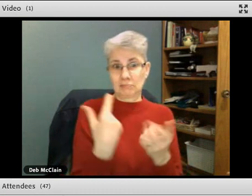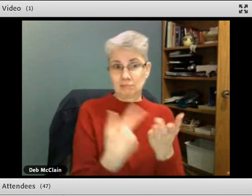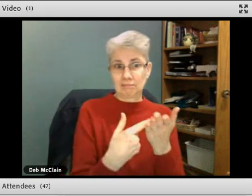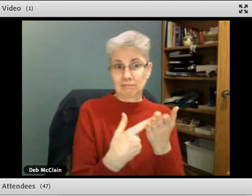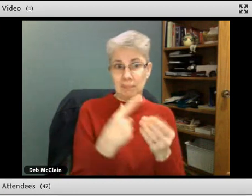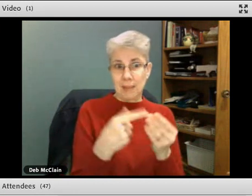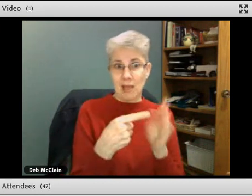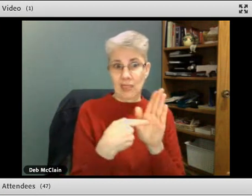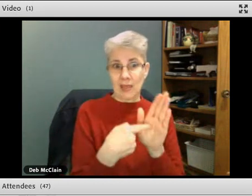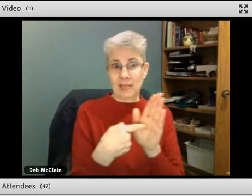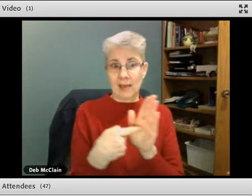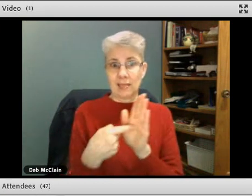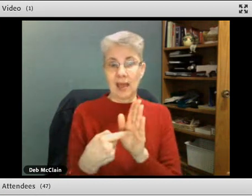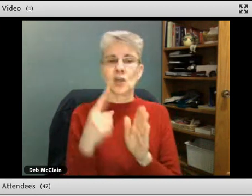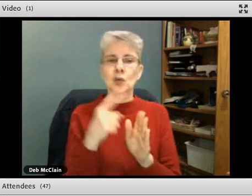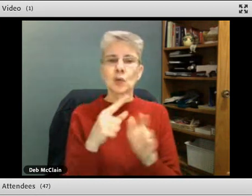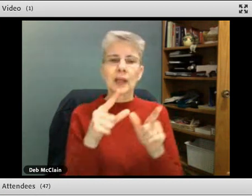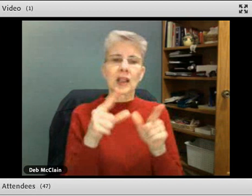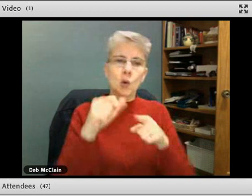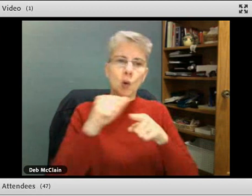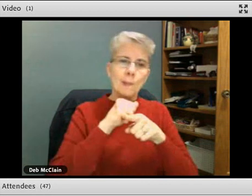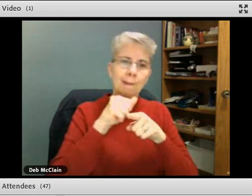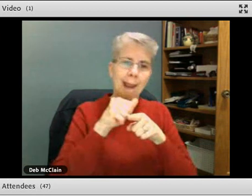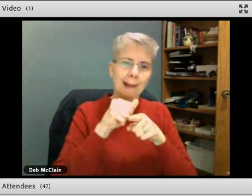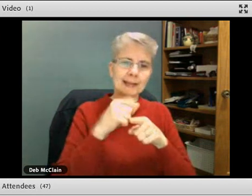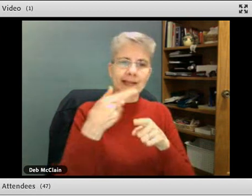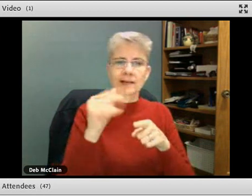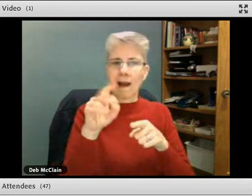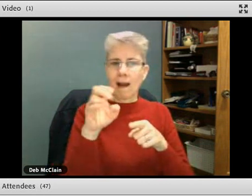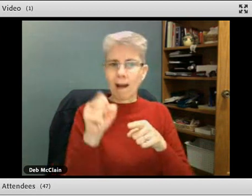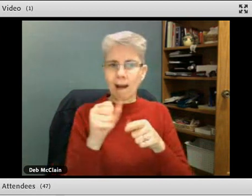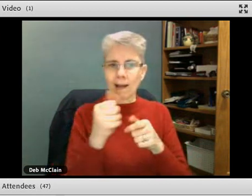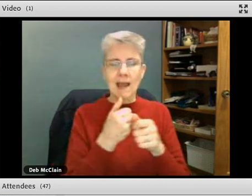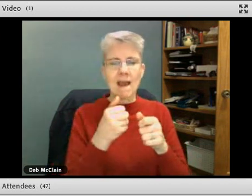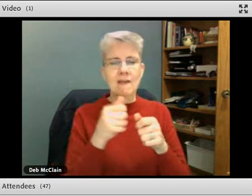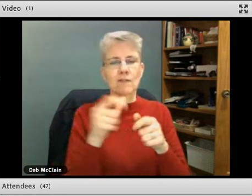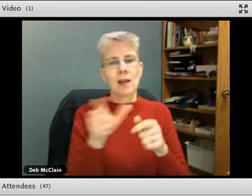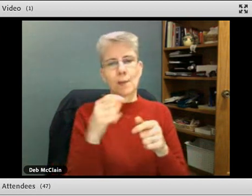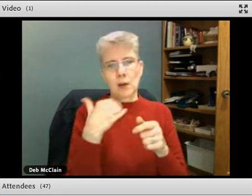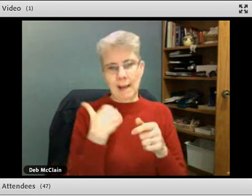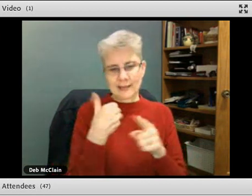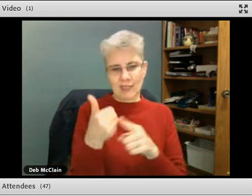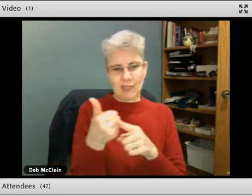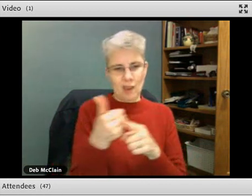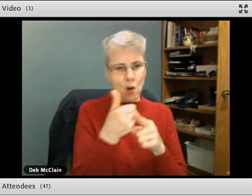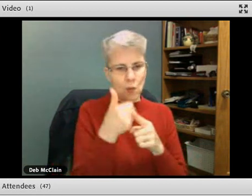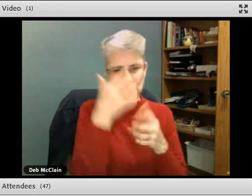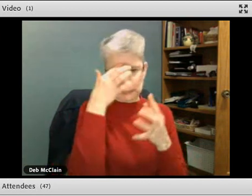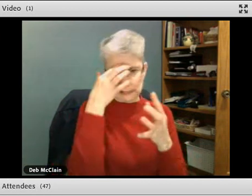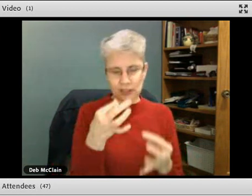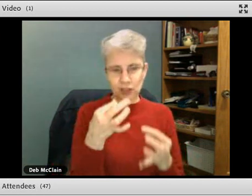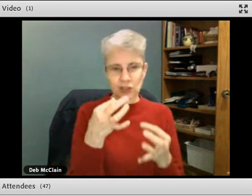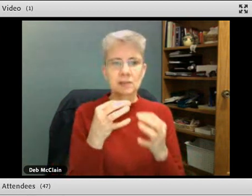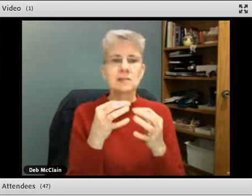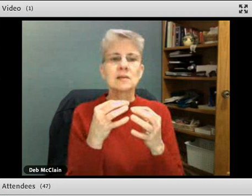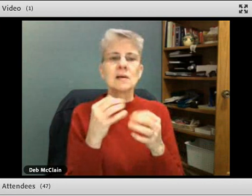So, every library has their own decisions made about how they're going to input MARC data